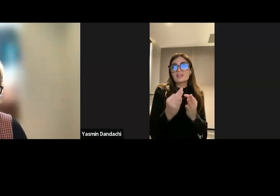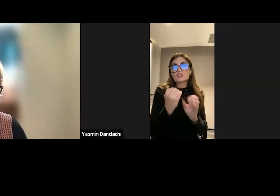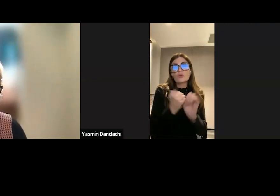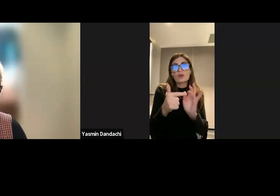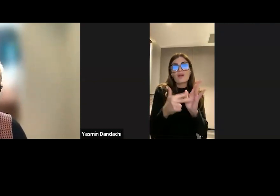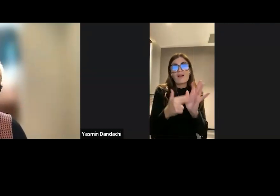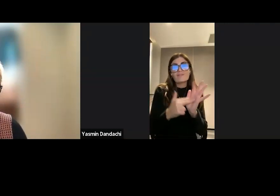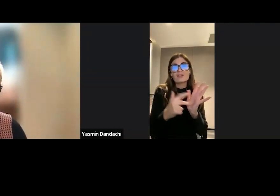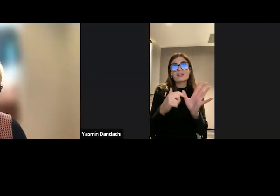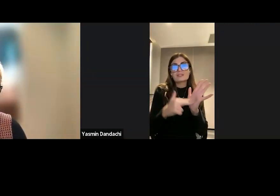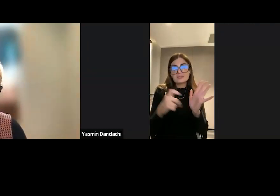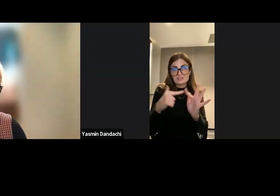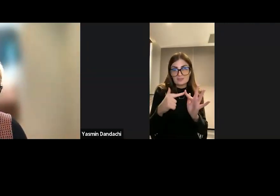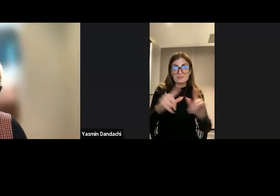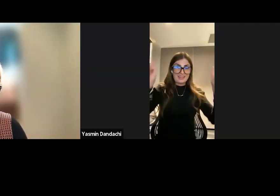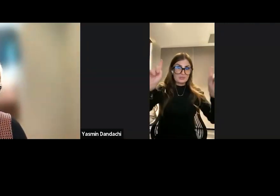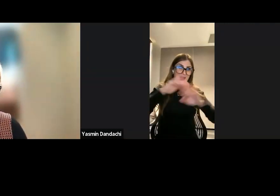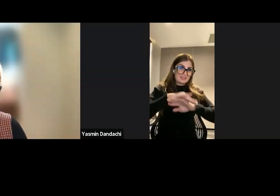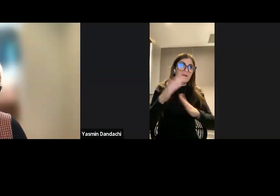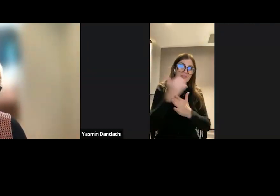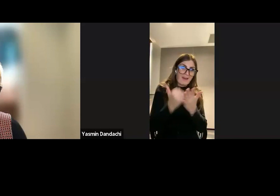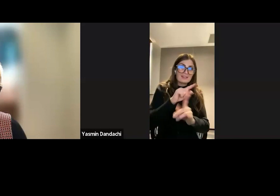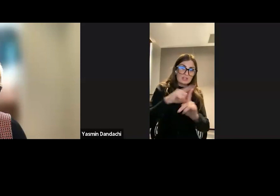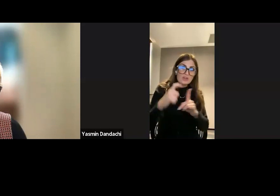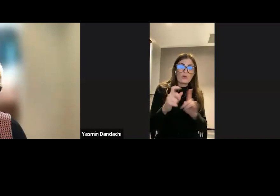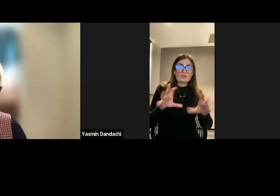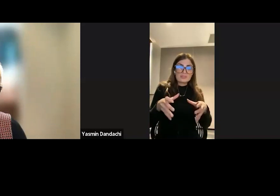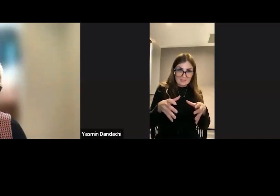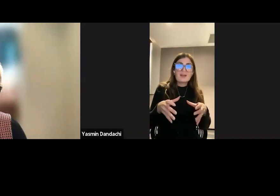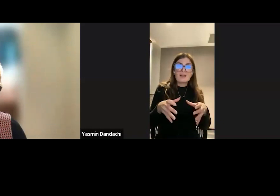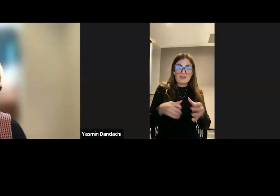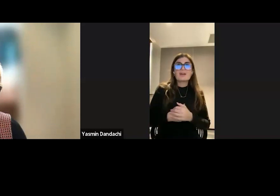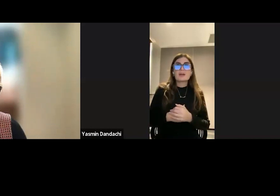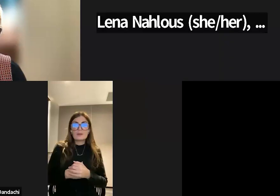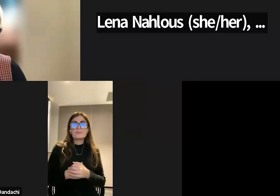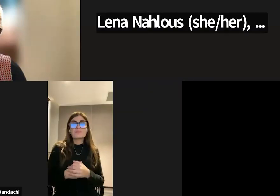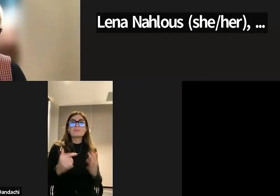talking about arts and cultural sector. And I'll just finish with the quote that Mick Dodson and Diane